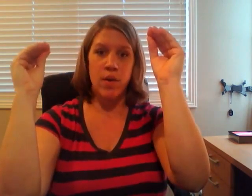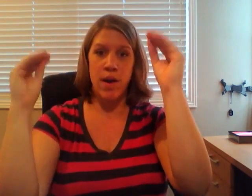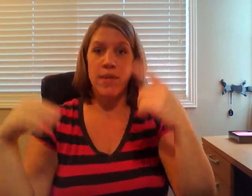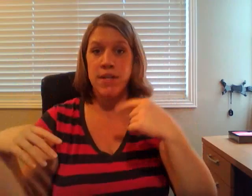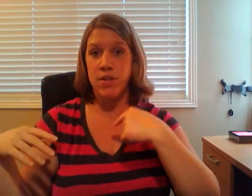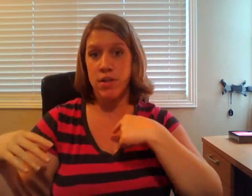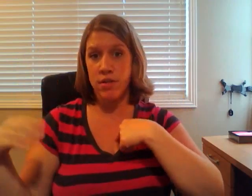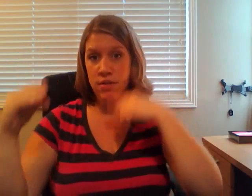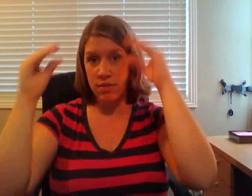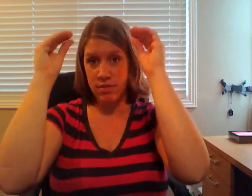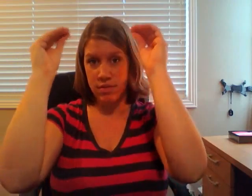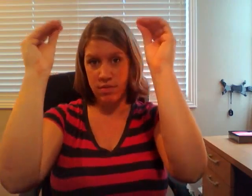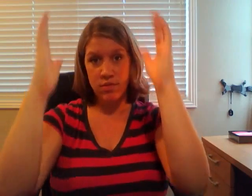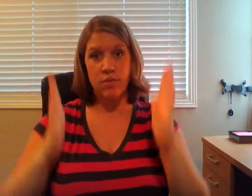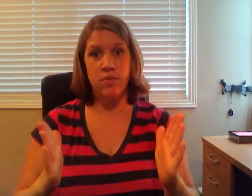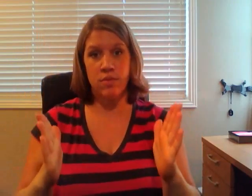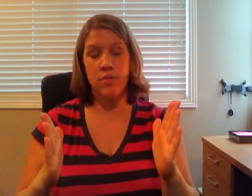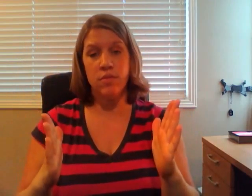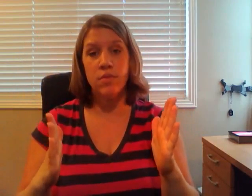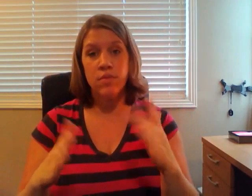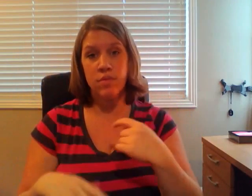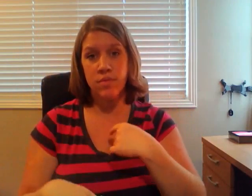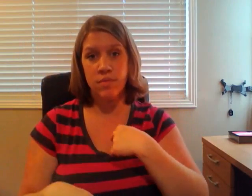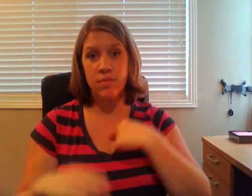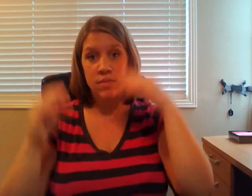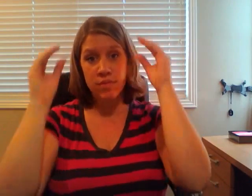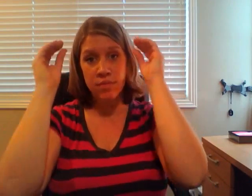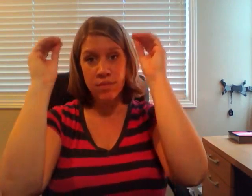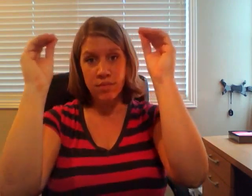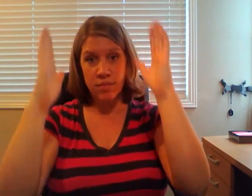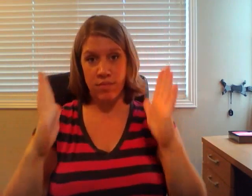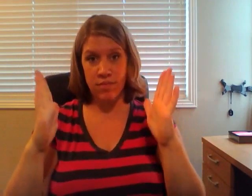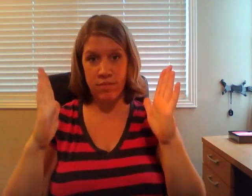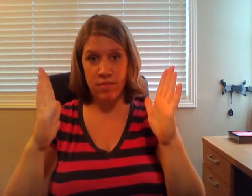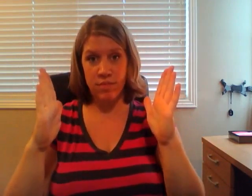I'm a teacher